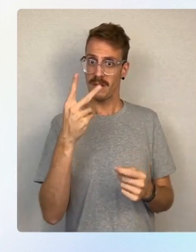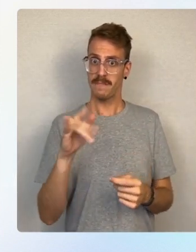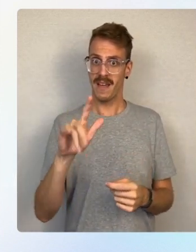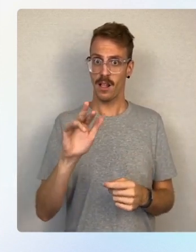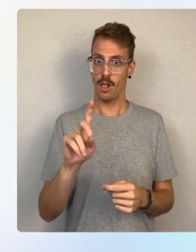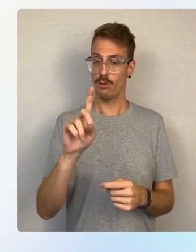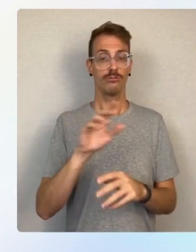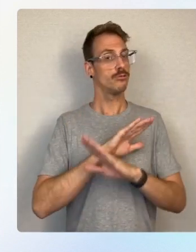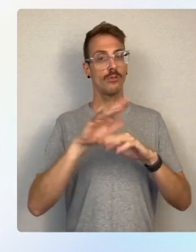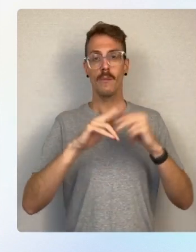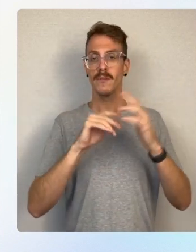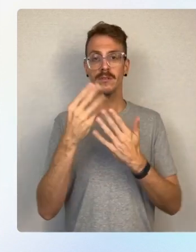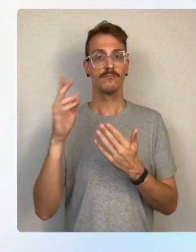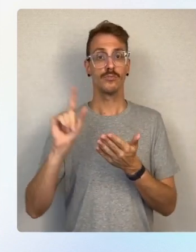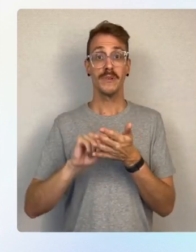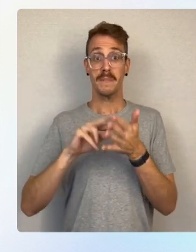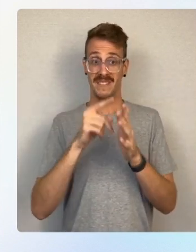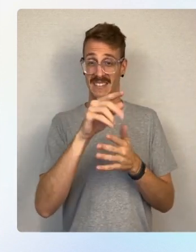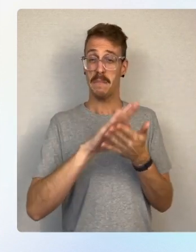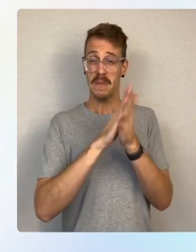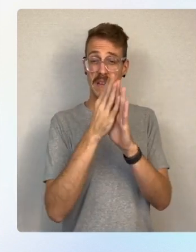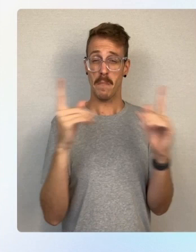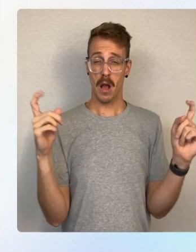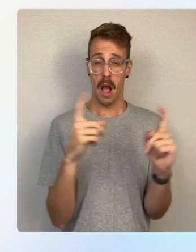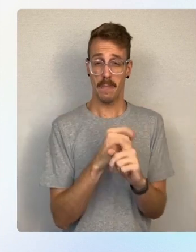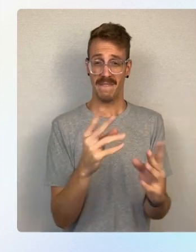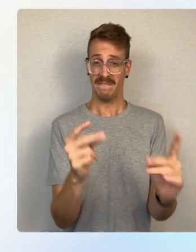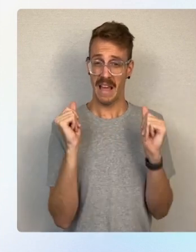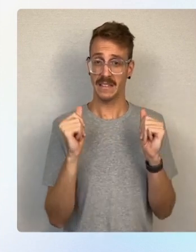Since there's no built-in logic, these blueprints can naturally get complex quickly.